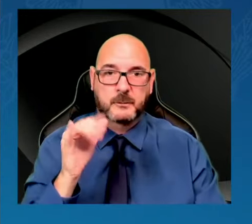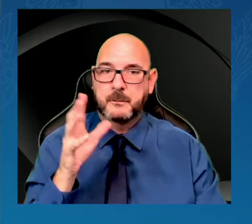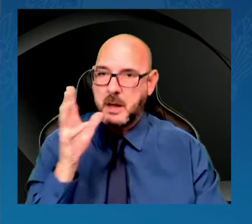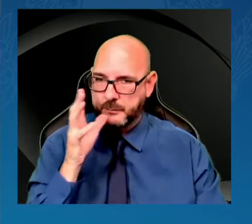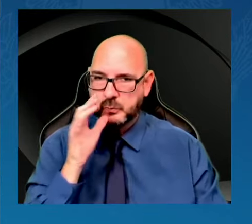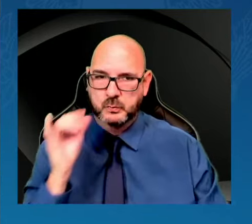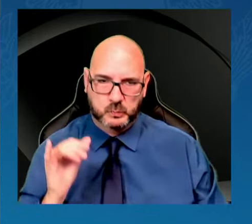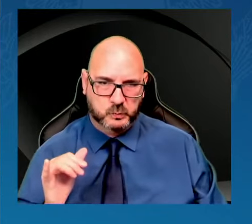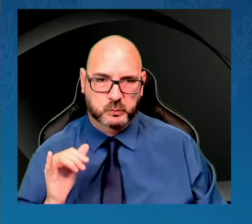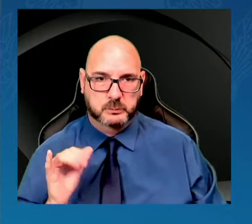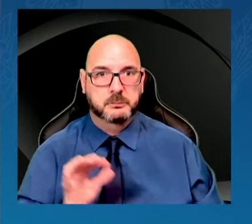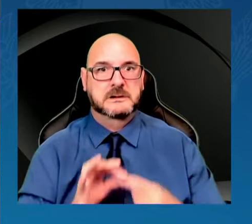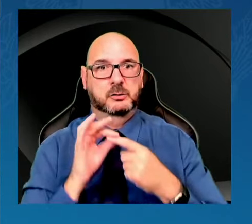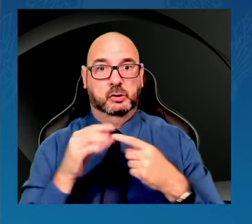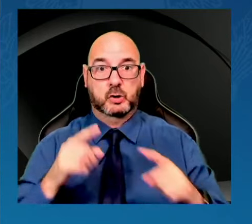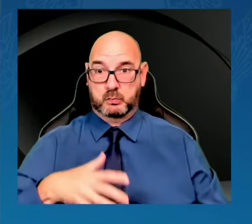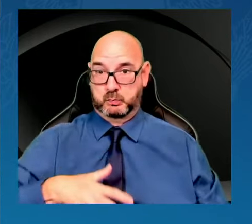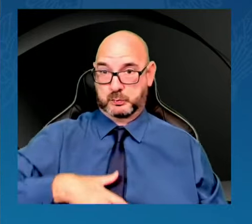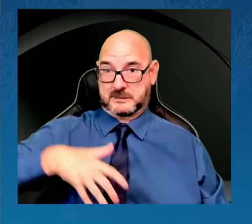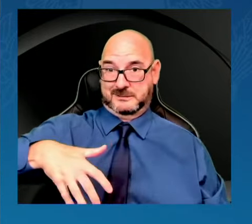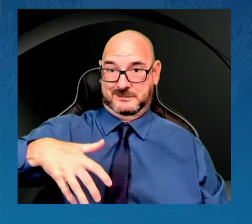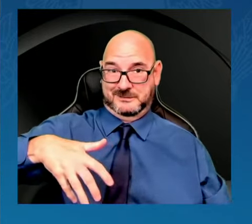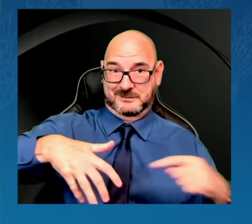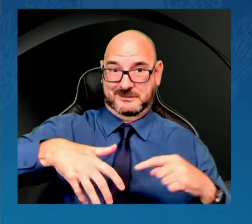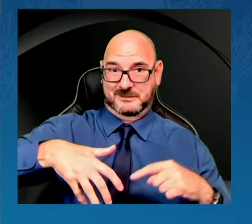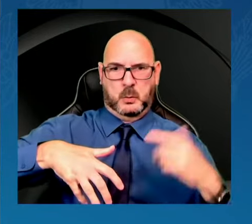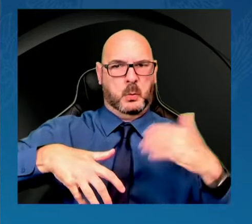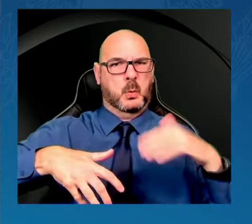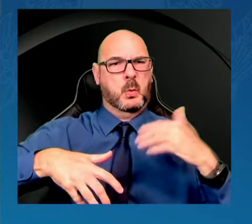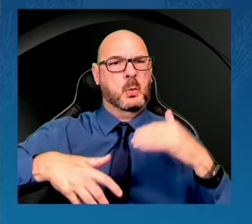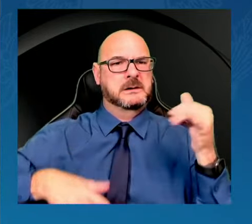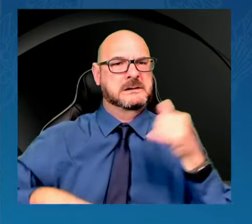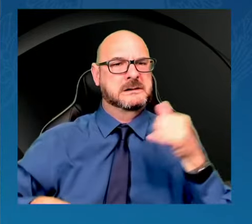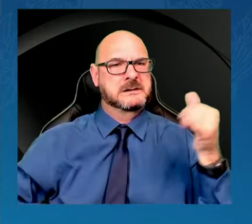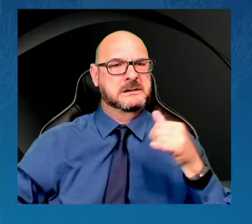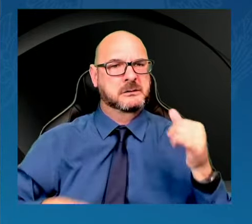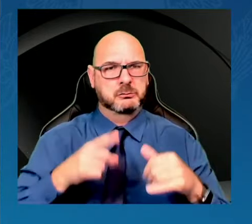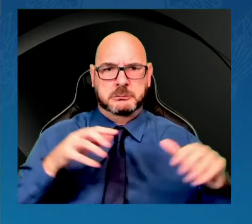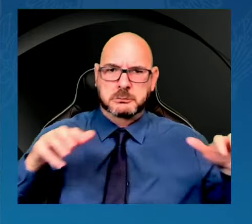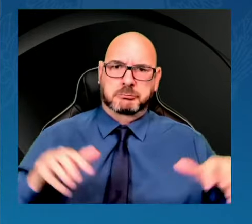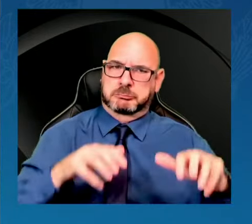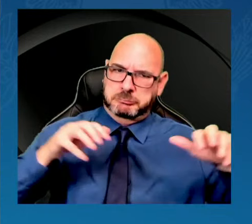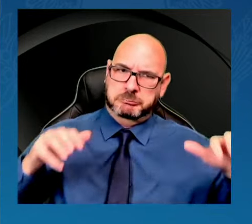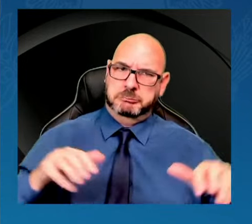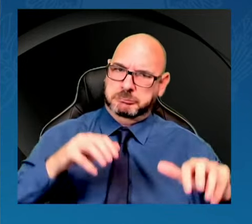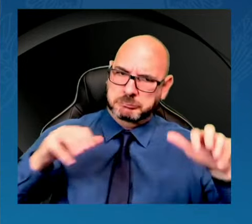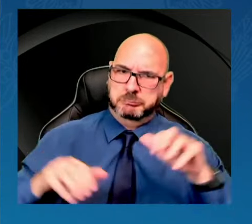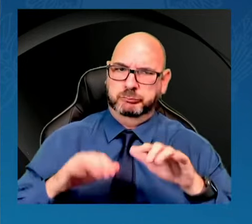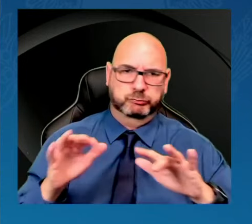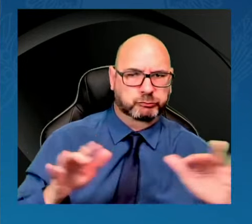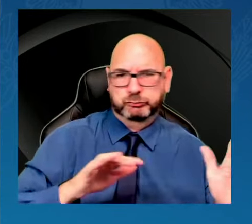And so, I know that you've done a lot of work on maternal health. And can you talk about the intersection